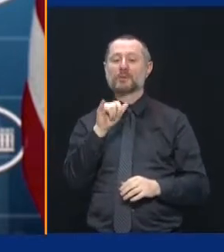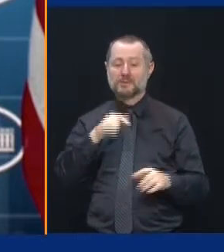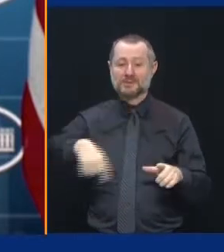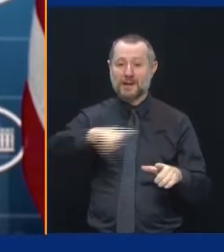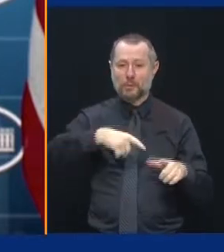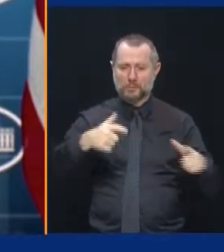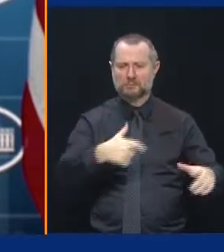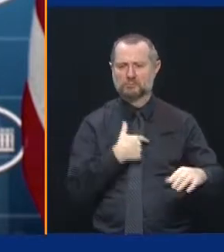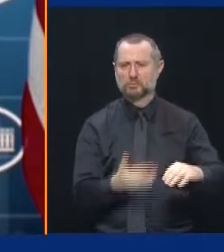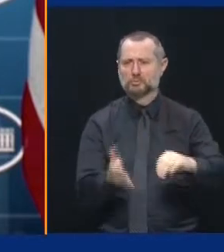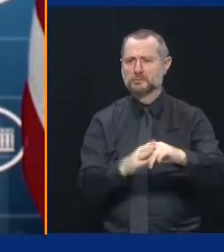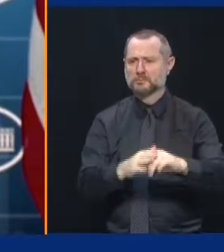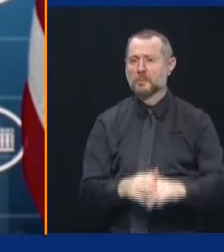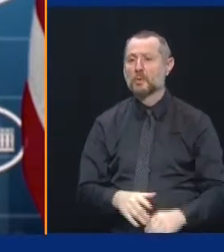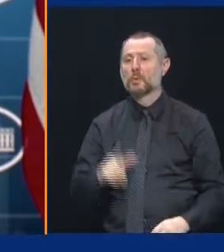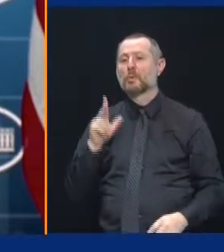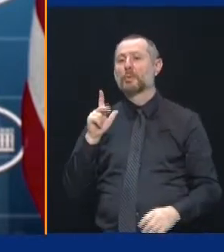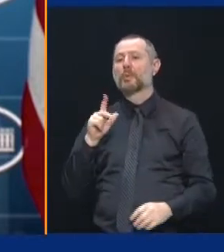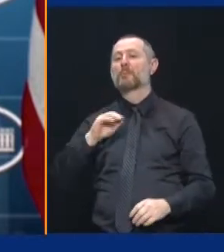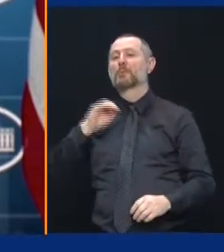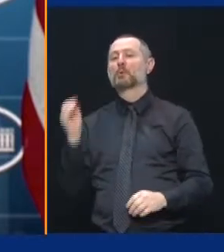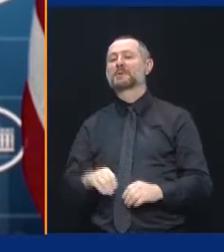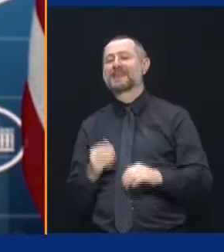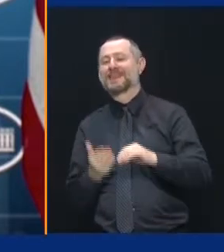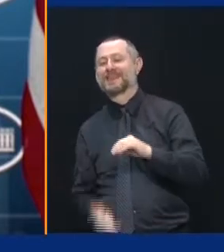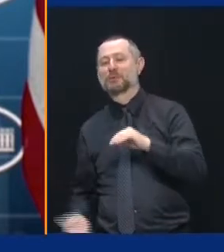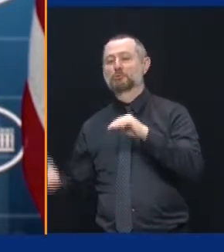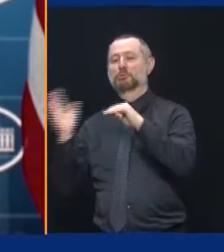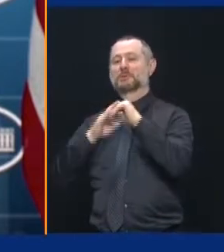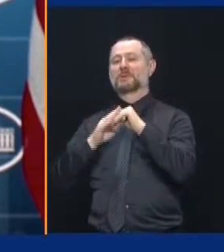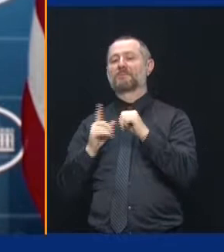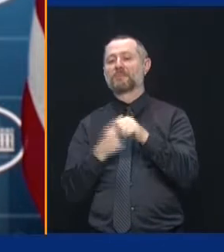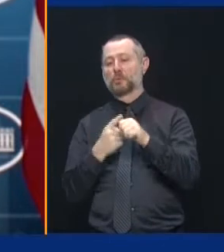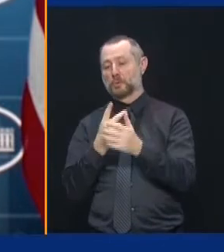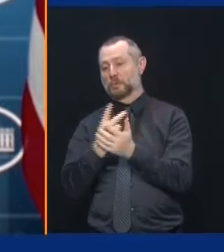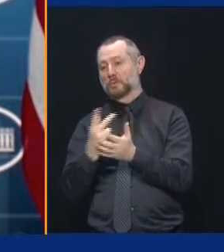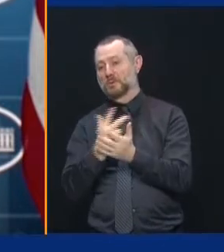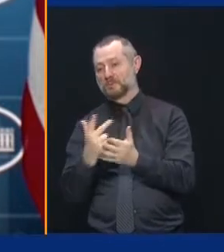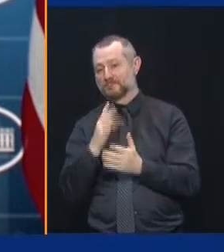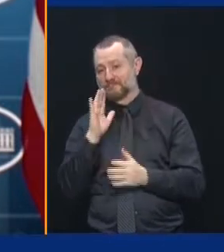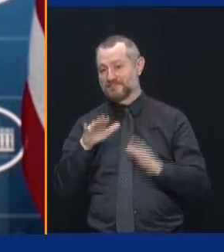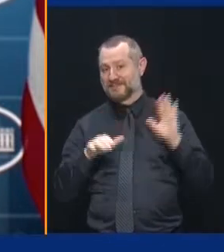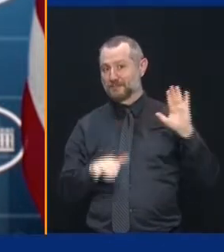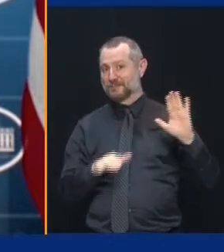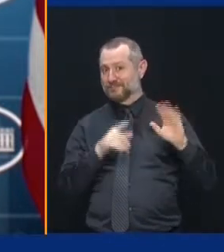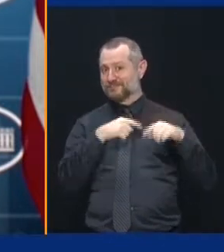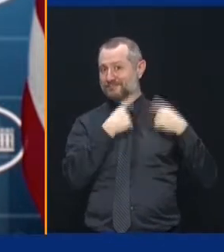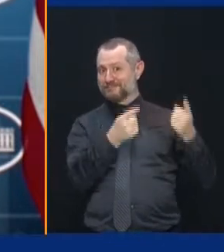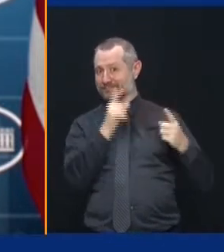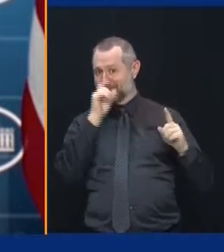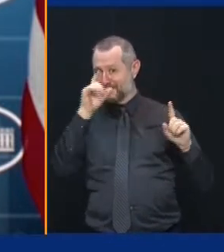MANUFACTURER'S CAN MAKE IT. STATES, TRIBES AND FOR STORIES. 28% INCREASE IN THE FIRST THREE